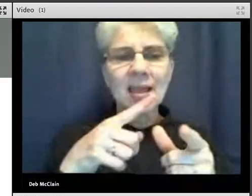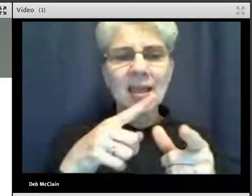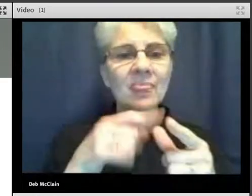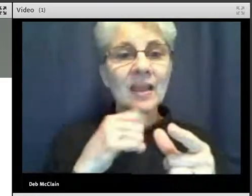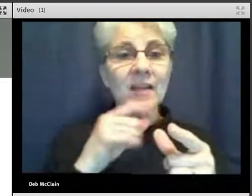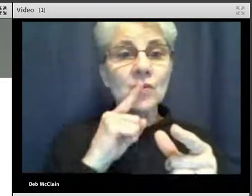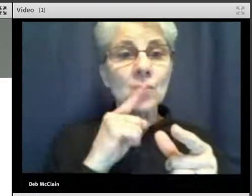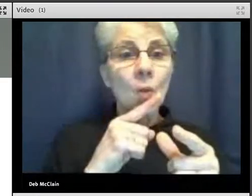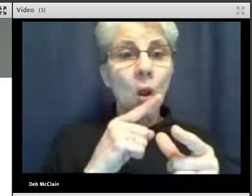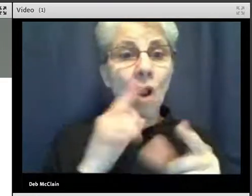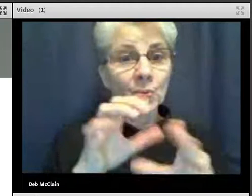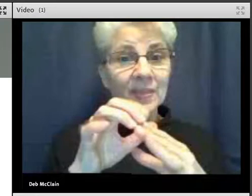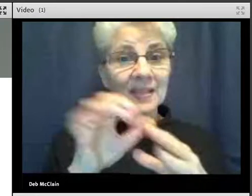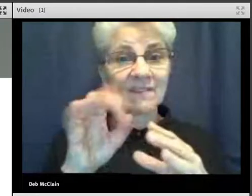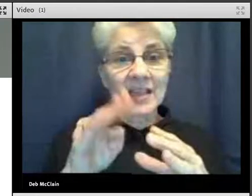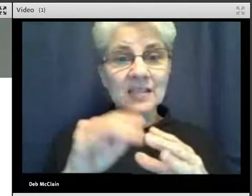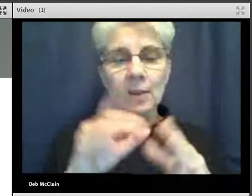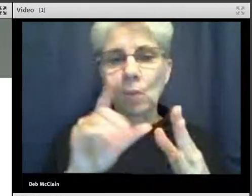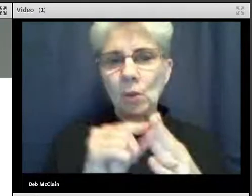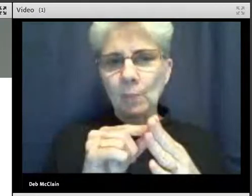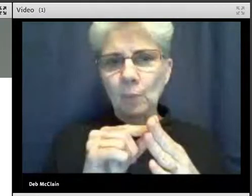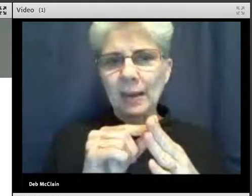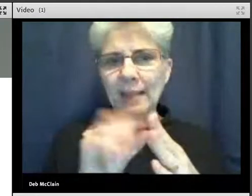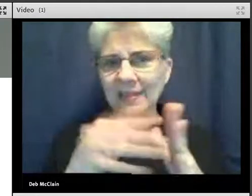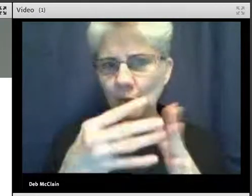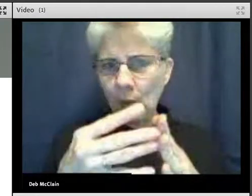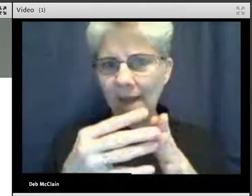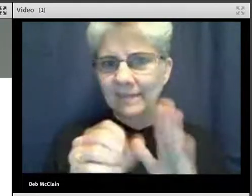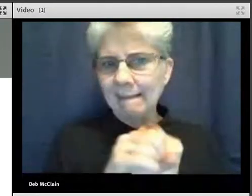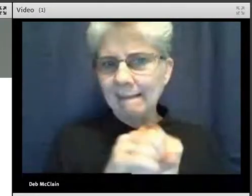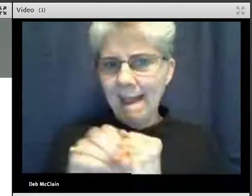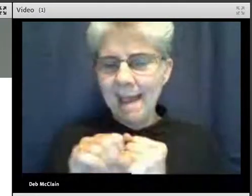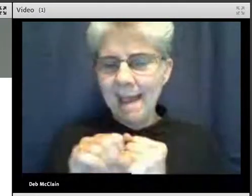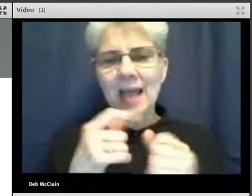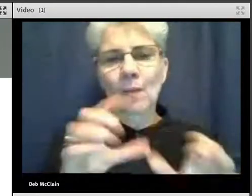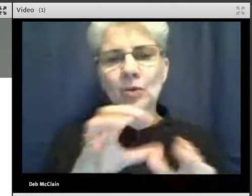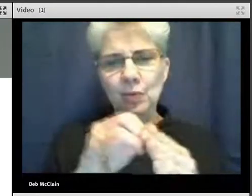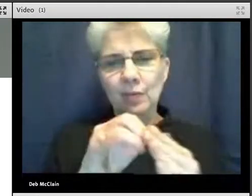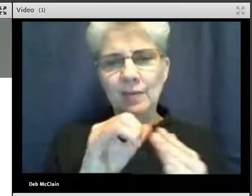as the description, and if you are doing this in Facebook, where you're printing these graphic ads,